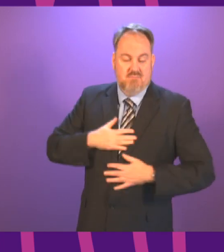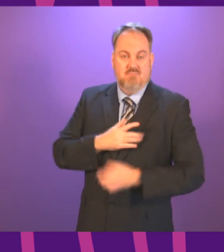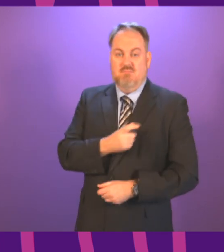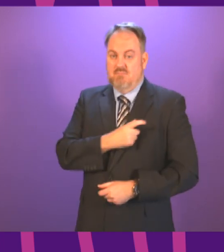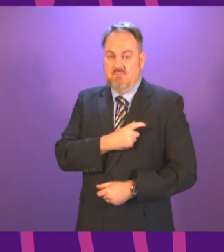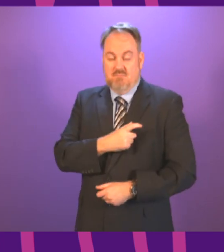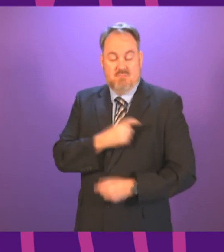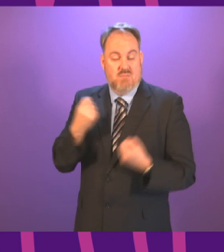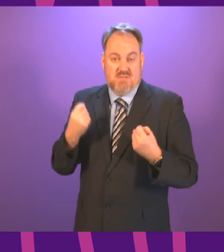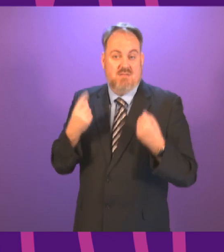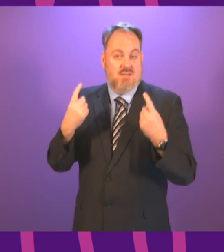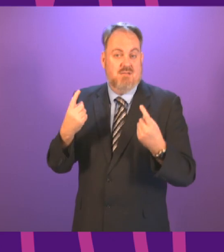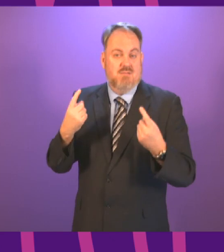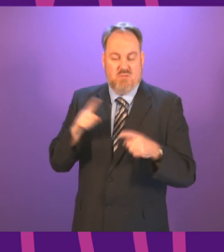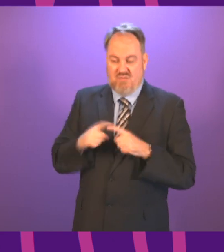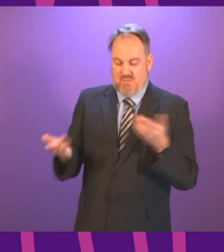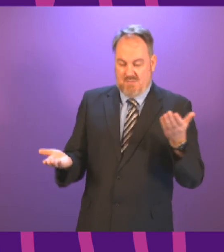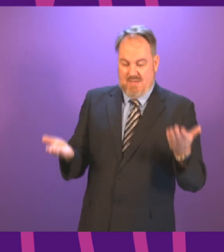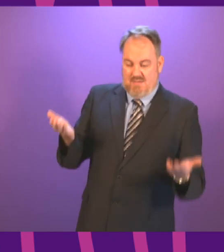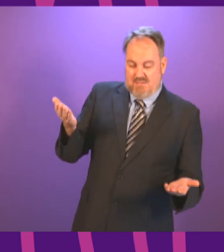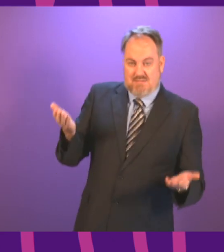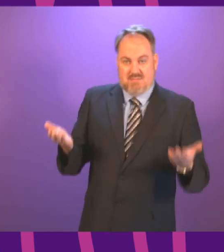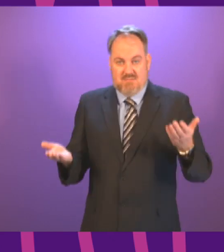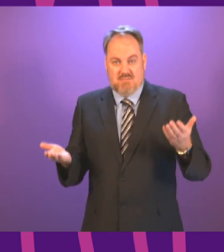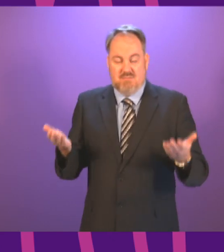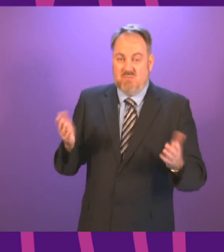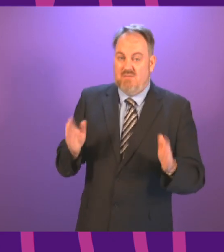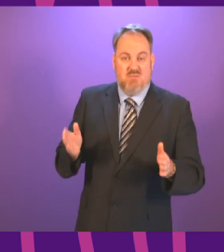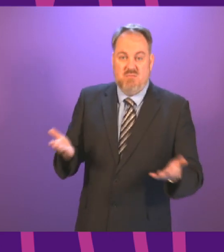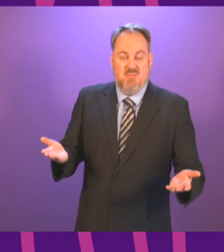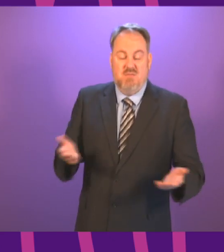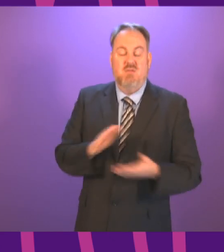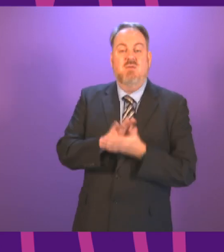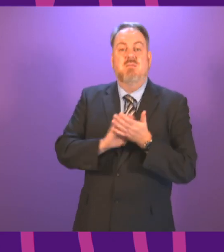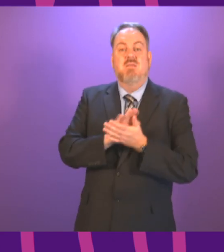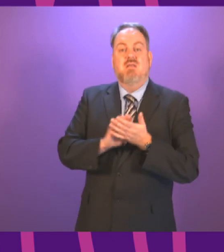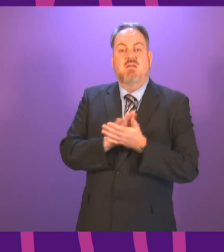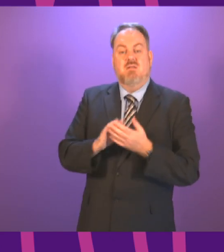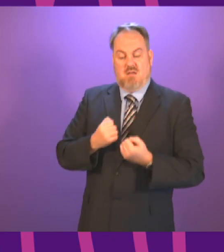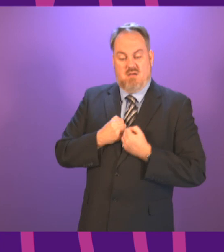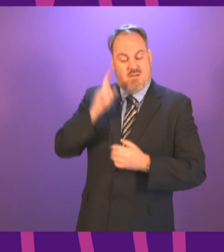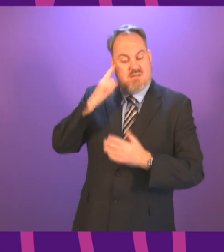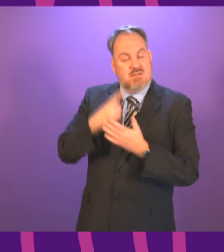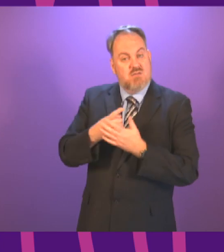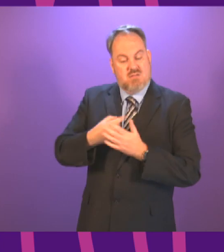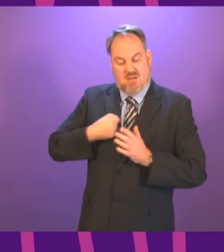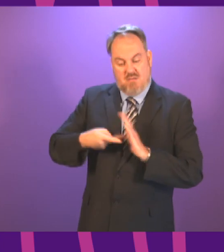Our mental health transition and recovery plan outlines our response to the mental health impacts of Covid and includes the actions that we are currently taking.